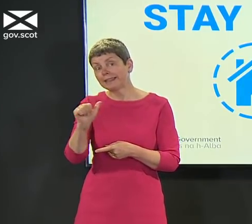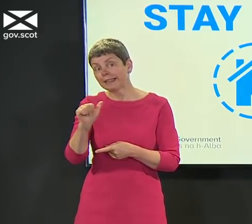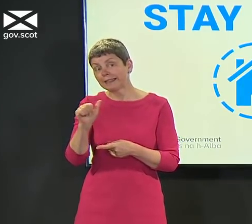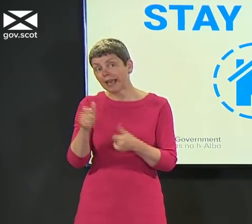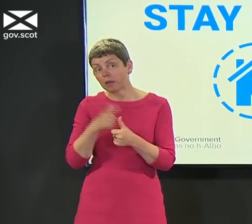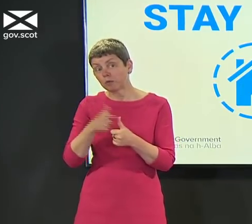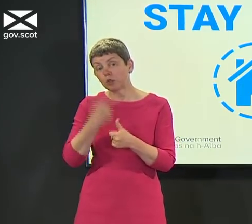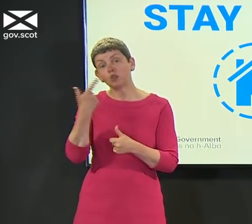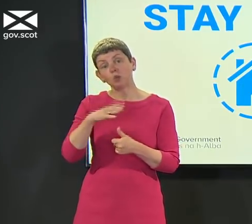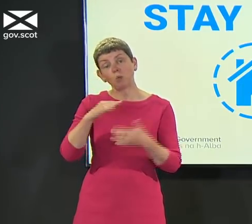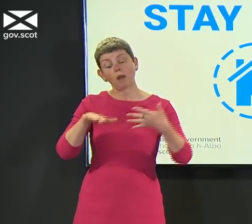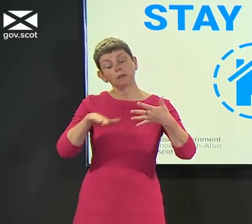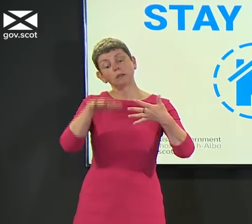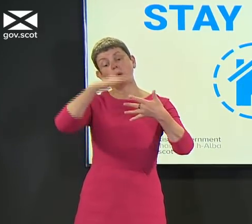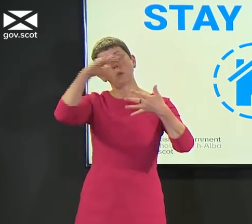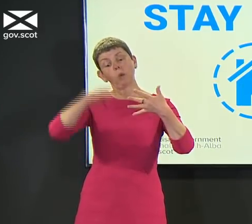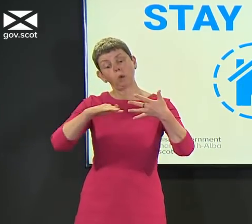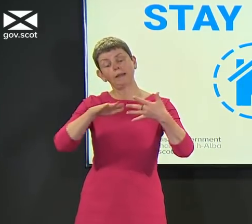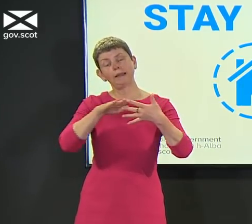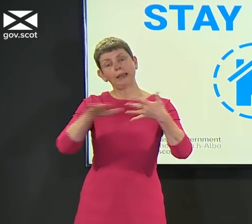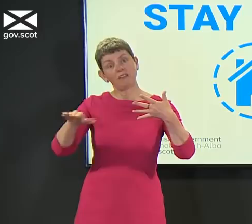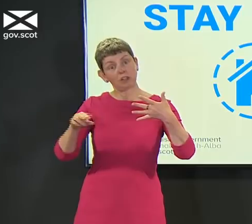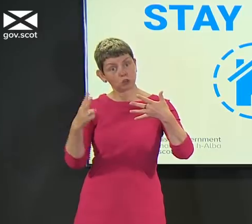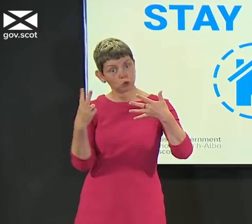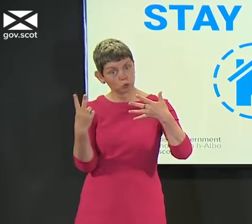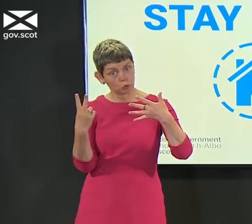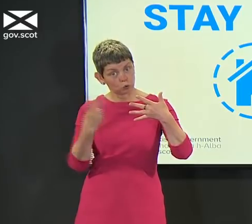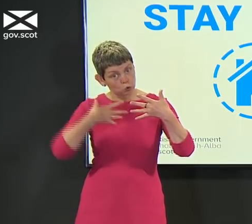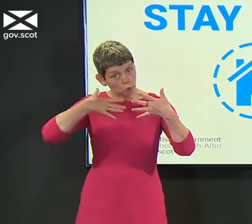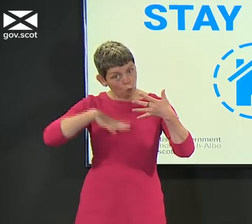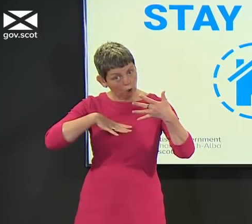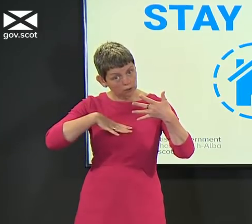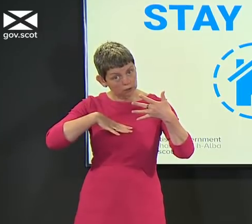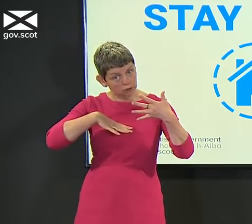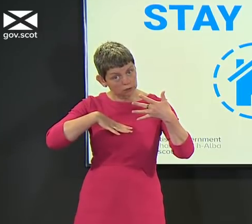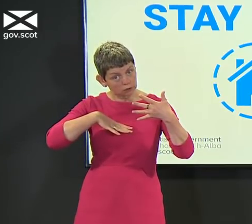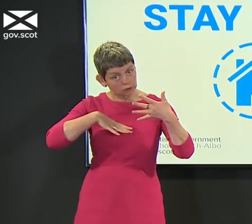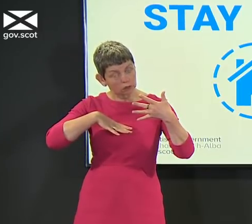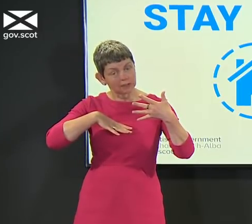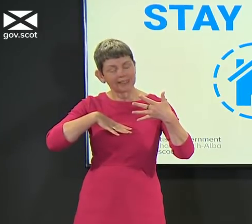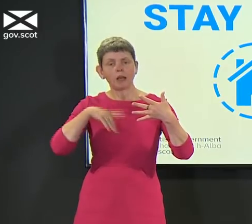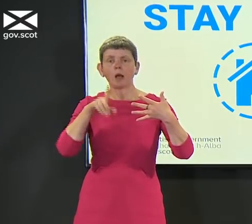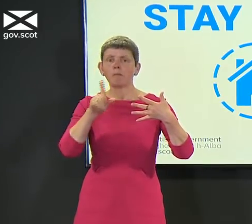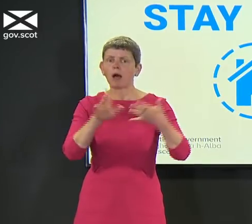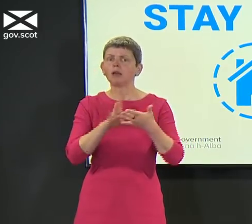two which the data would justify even although that would necessitate keeping travel restrictions